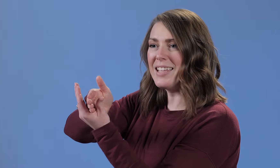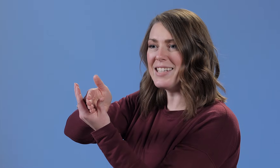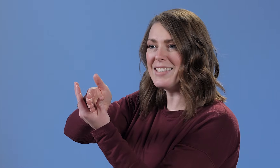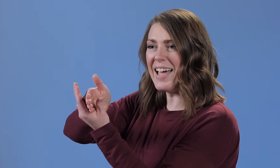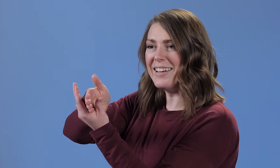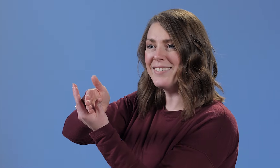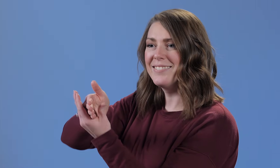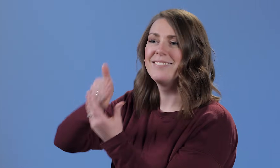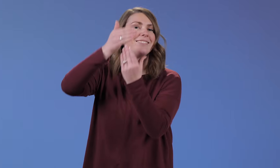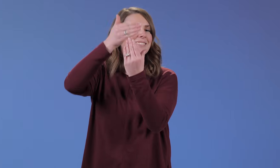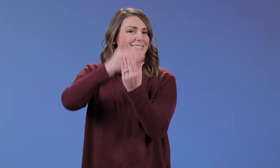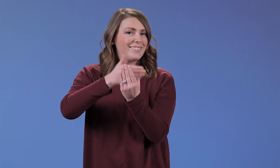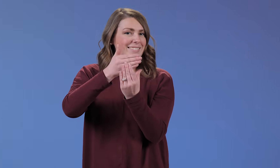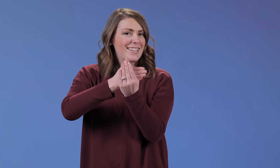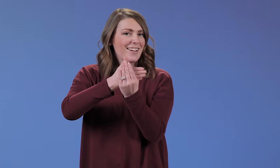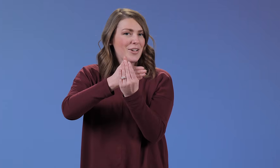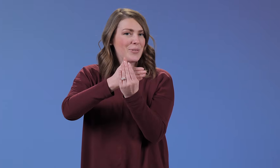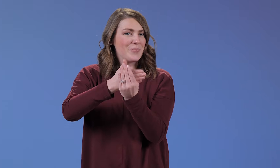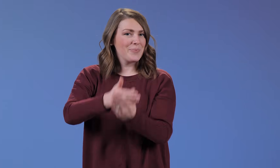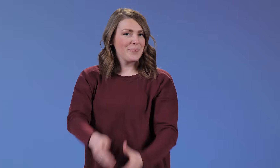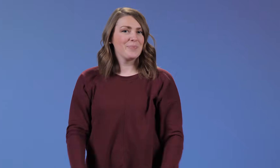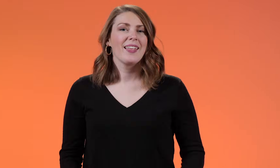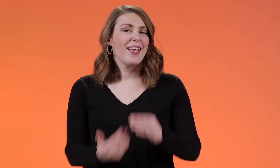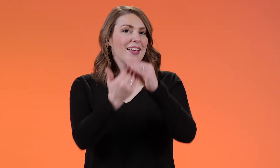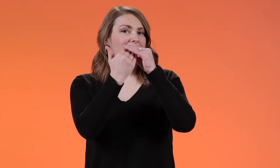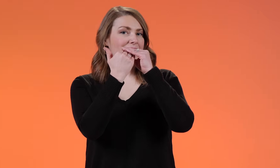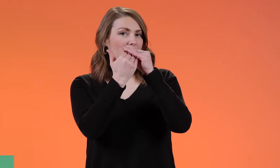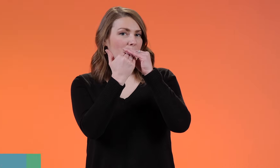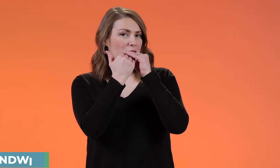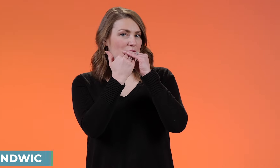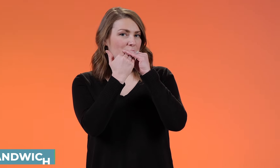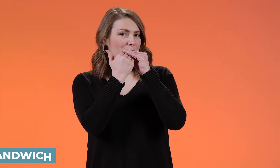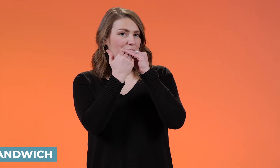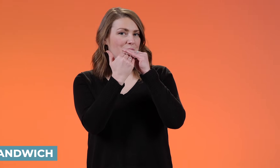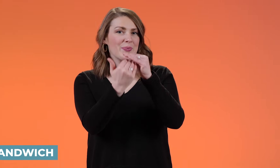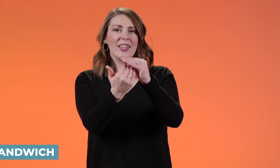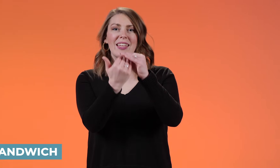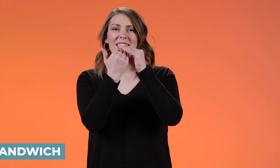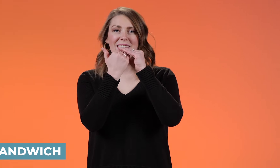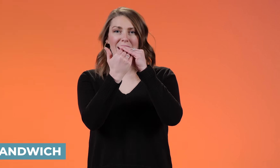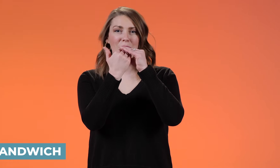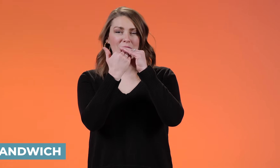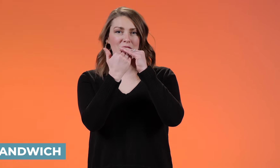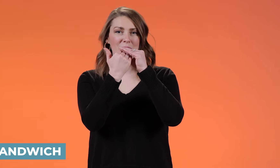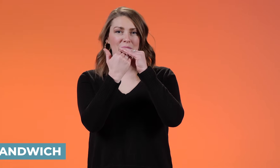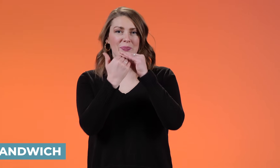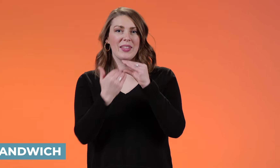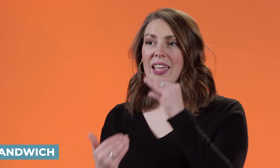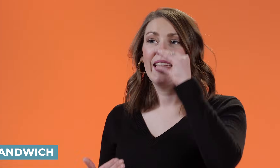that's inside Taco. Sandwich.